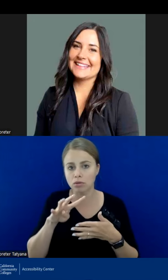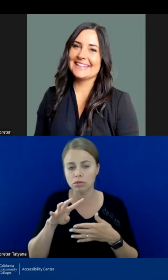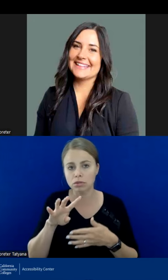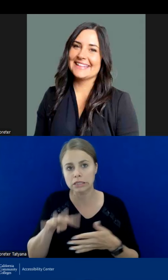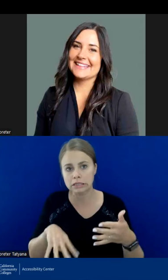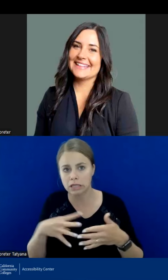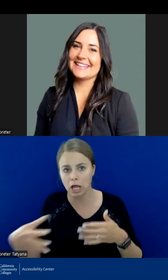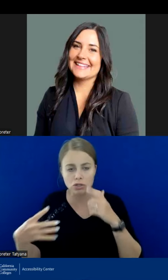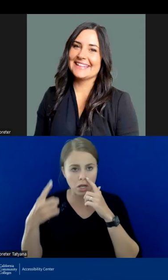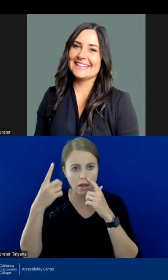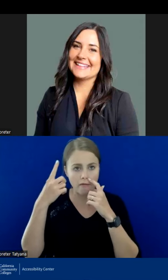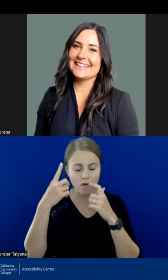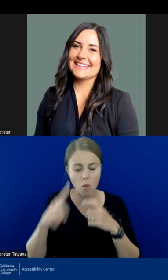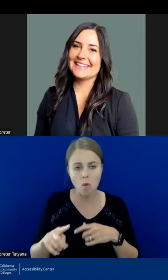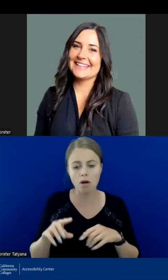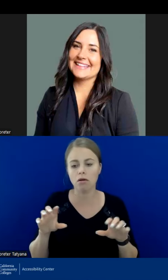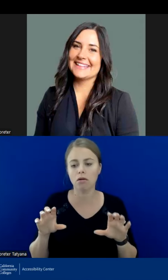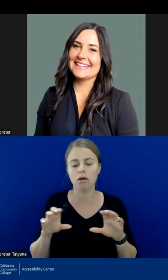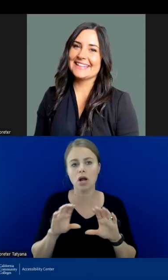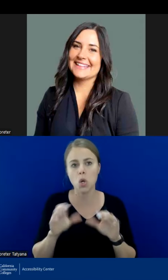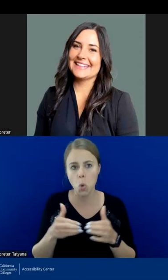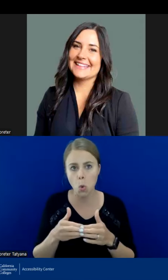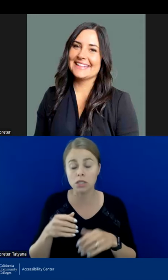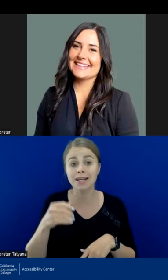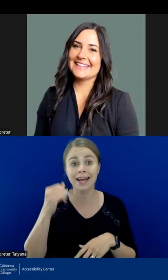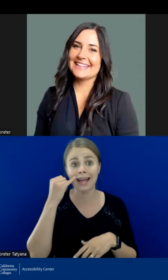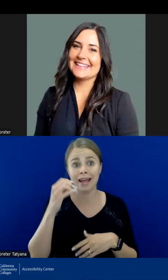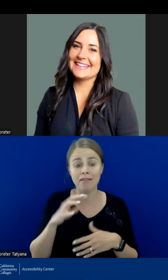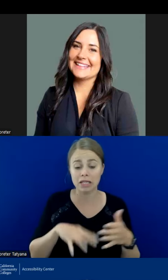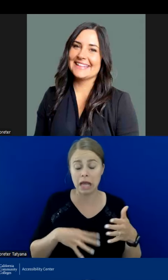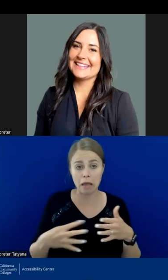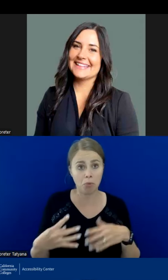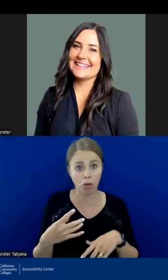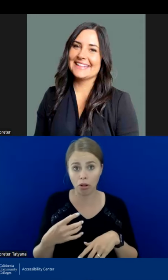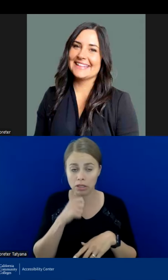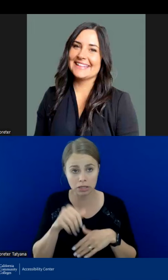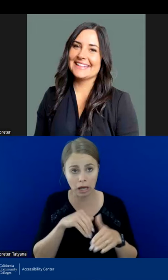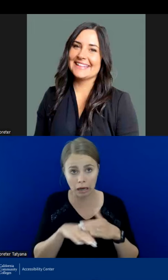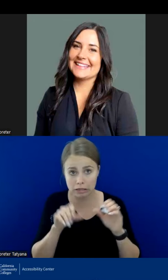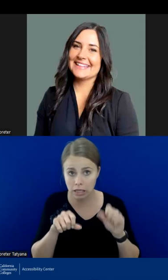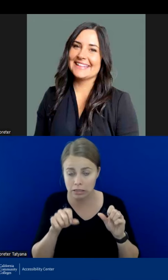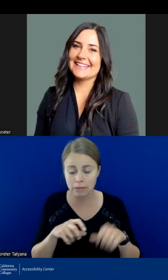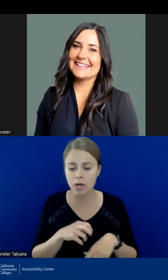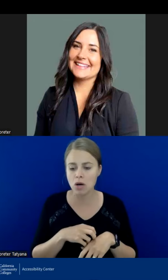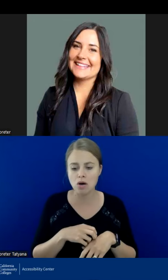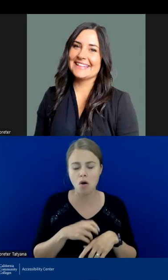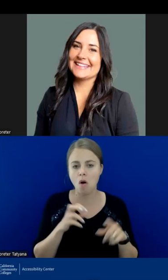So if table is inaccessible,or even has table mark-up